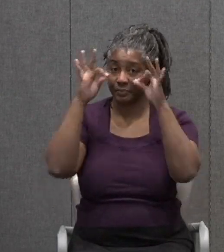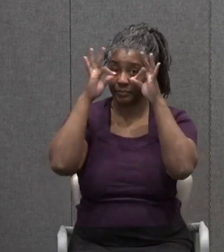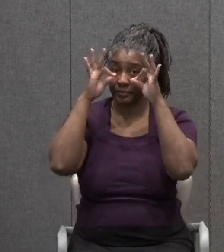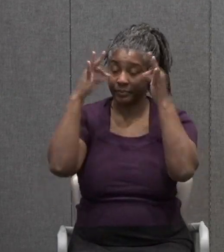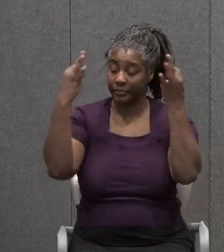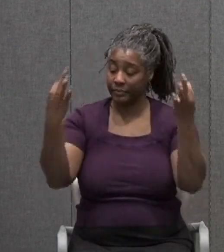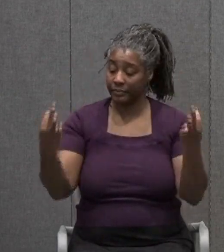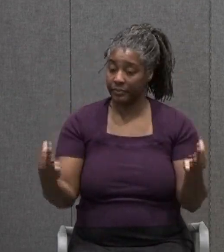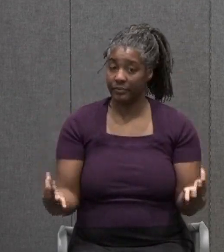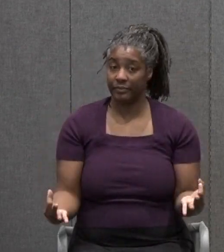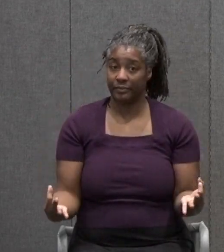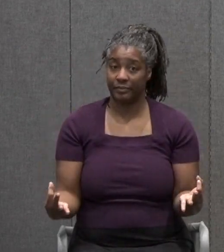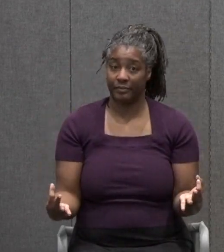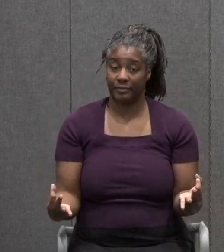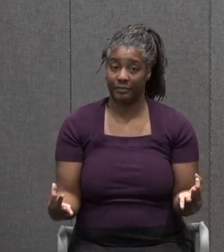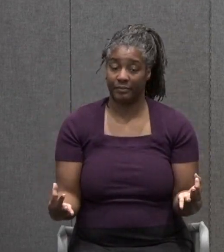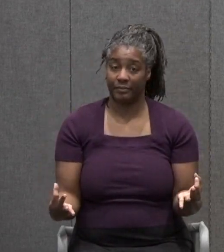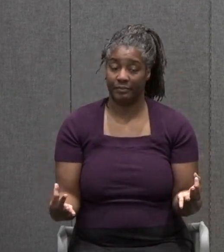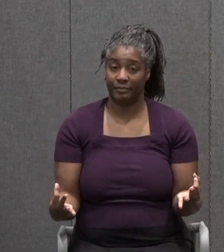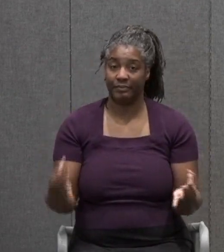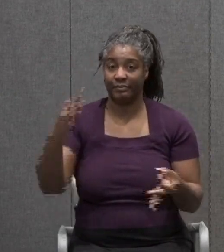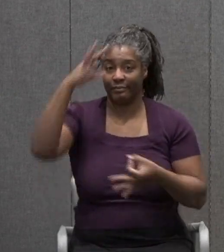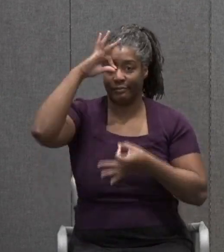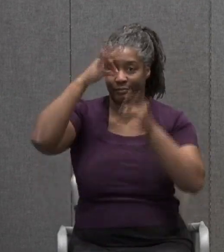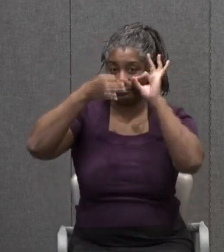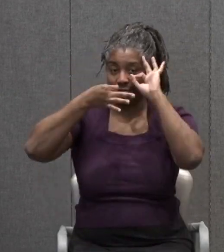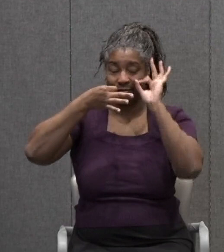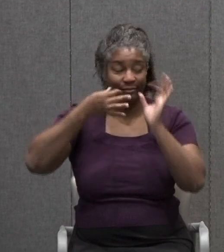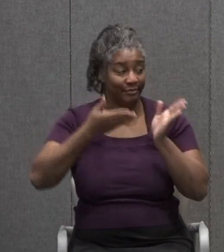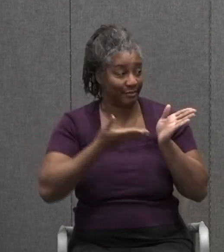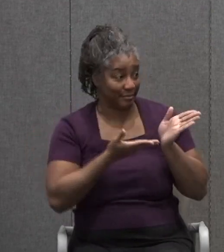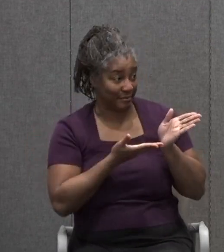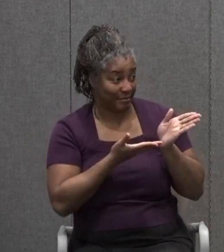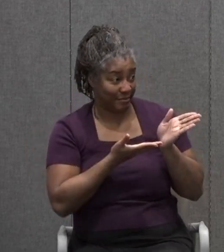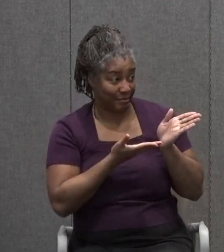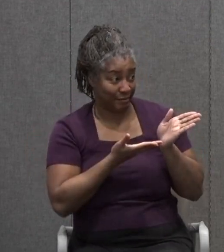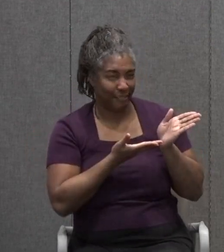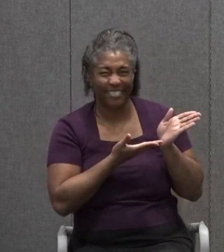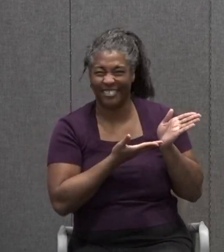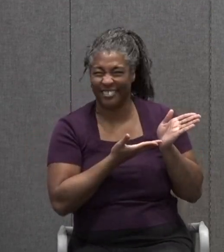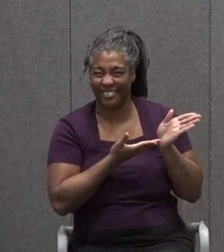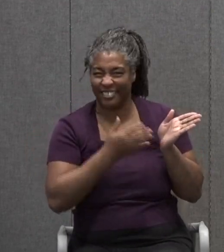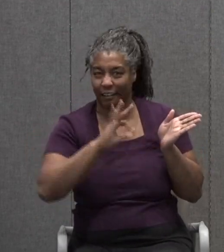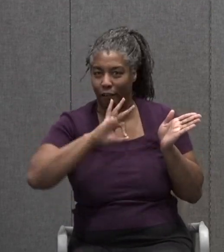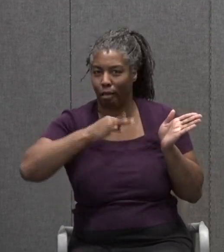Do we have them on right side up? Hey, let's put them on upside down just for fun.